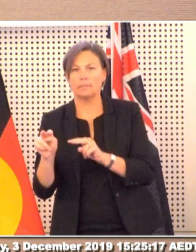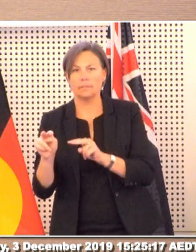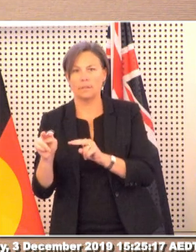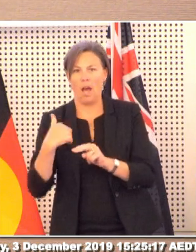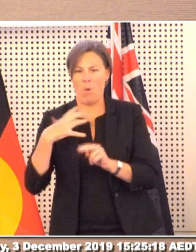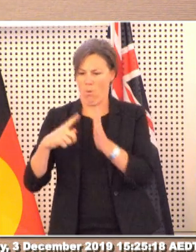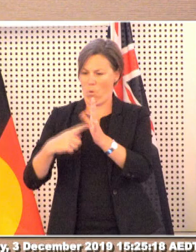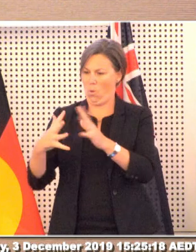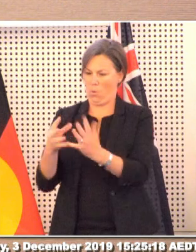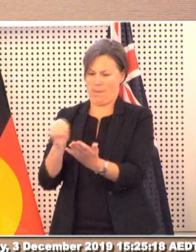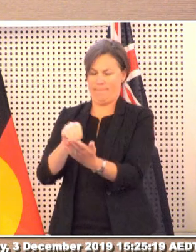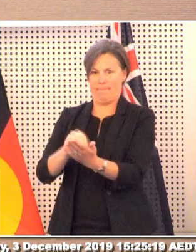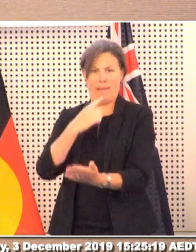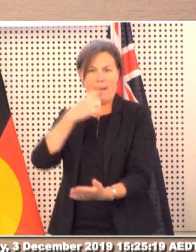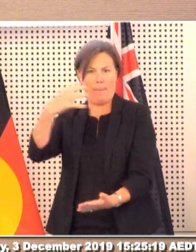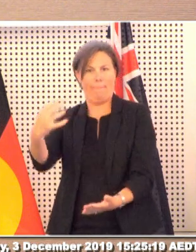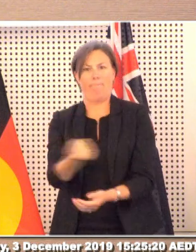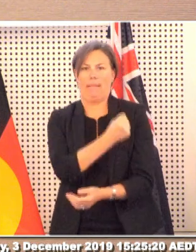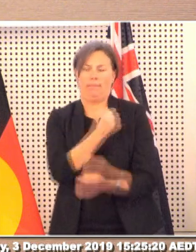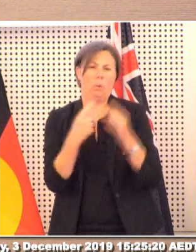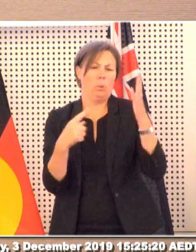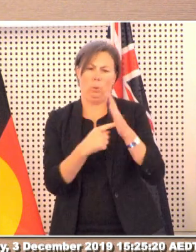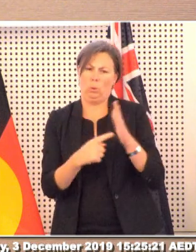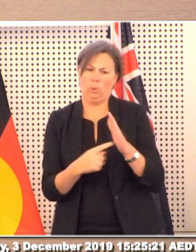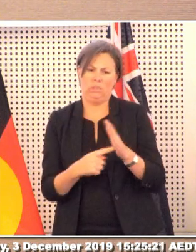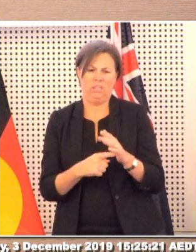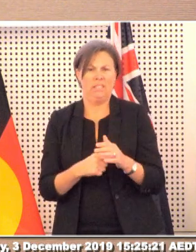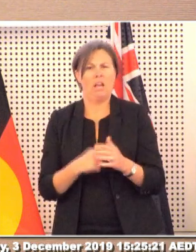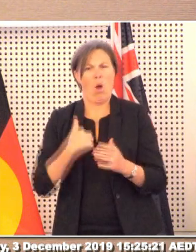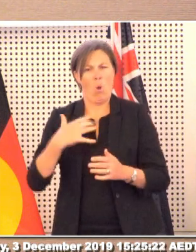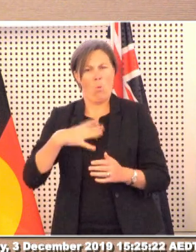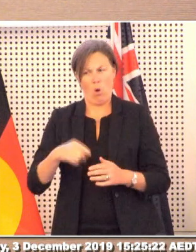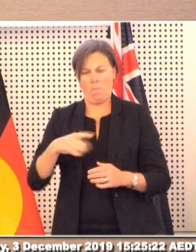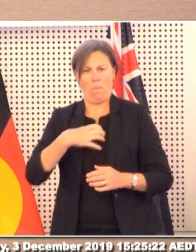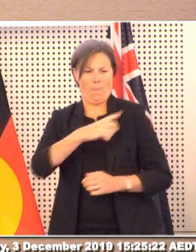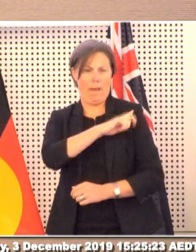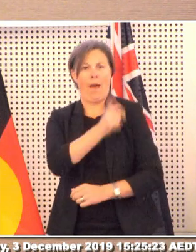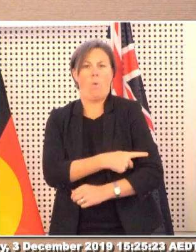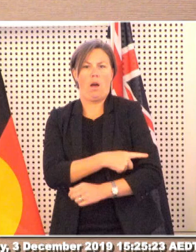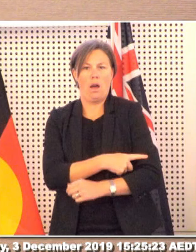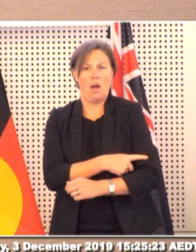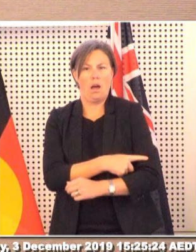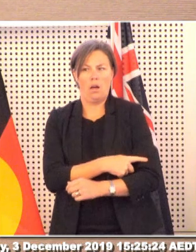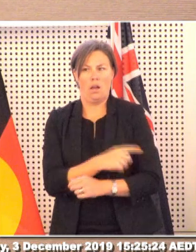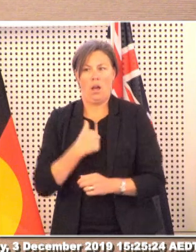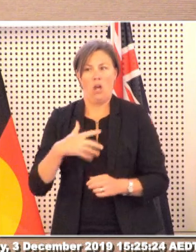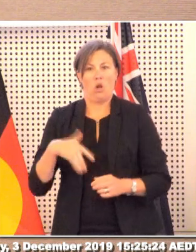I think that is really critical as we move forward, that we don’t lose that fundamental safeguard.